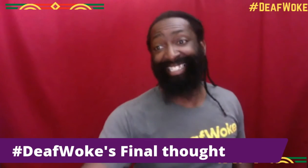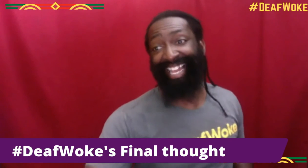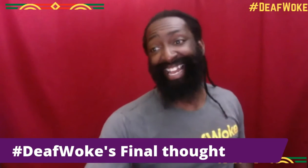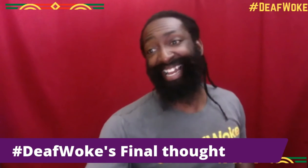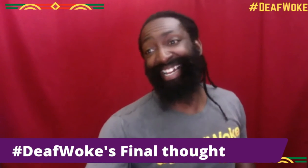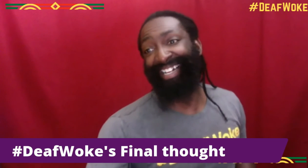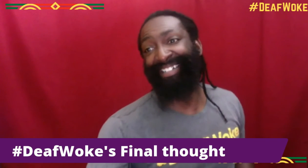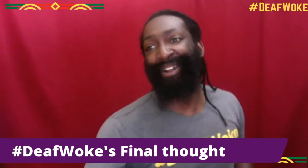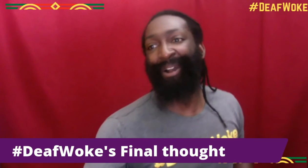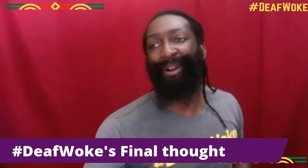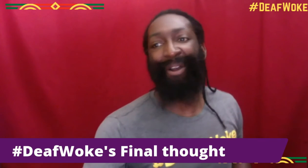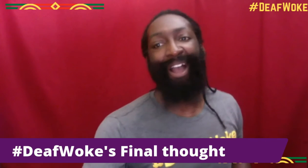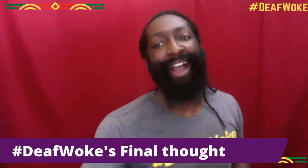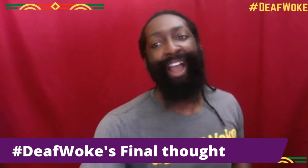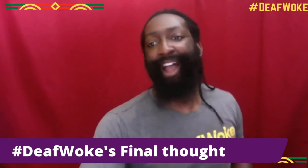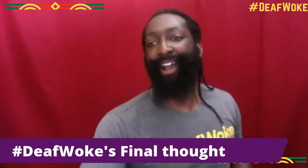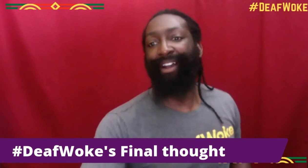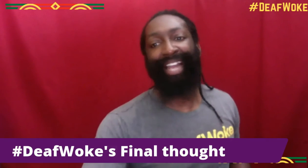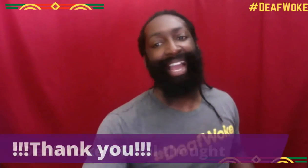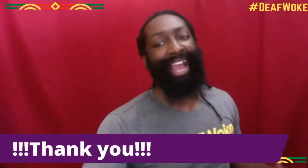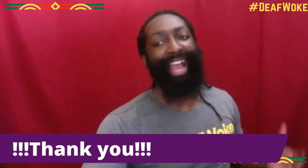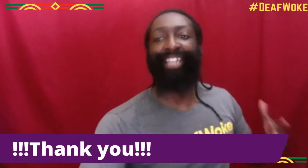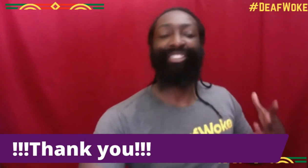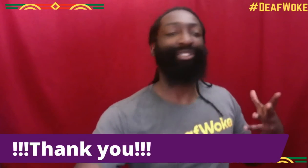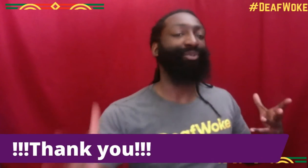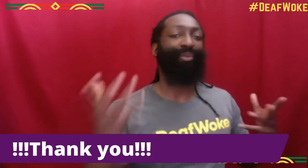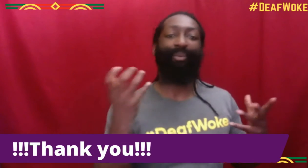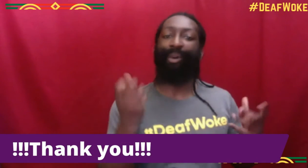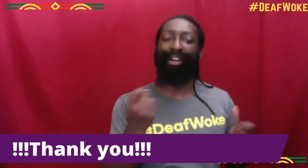I know I did, I want to say thank you to everyone